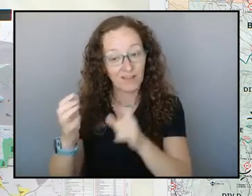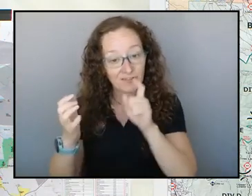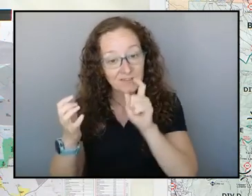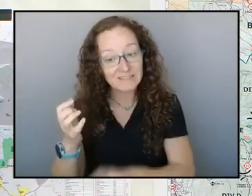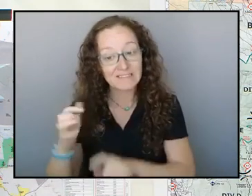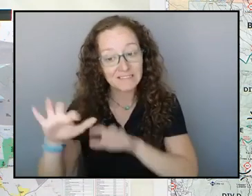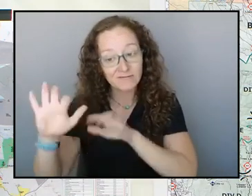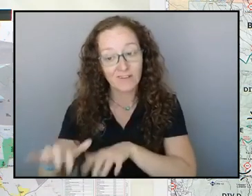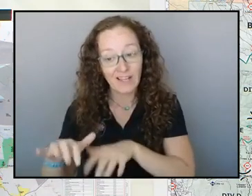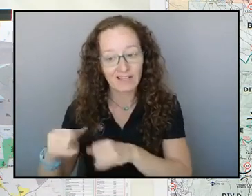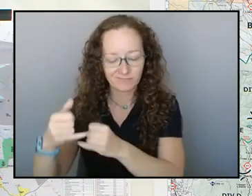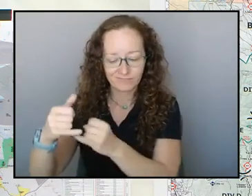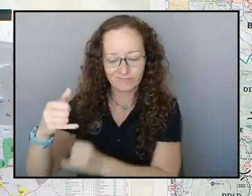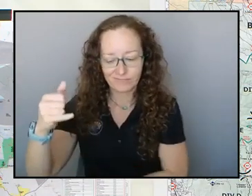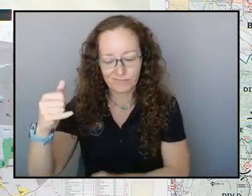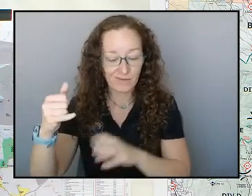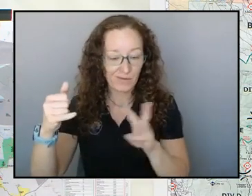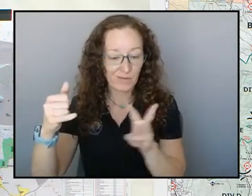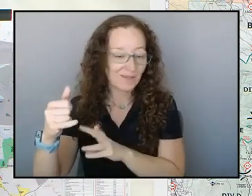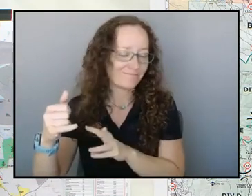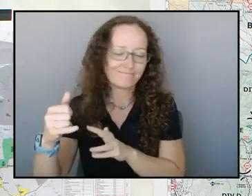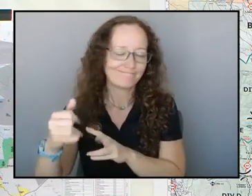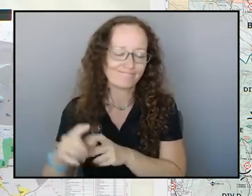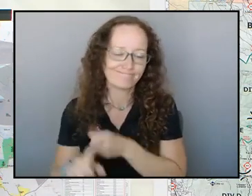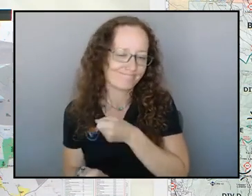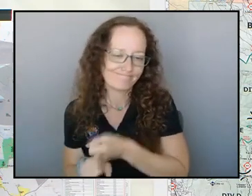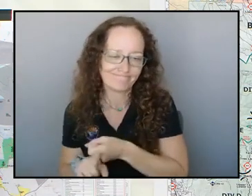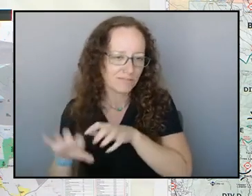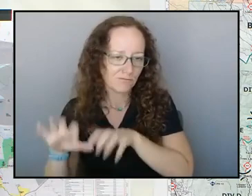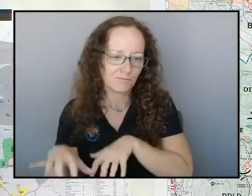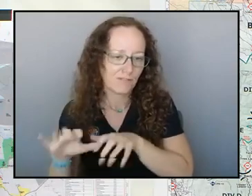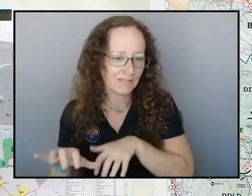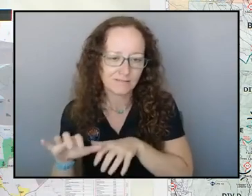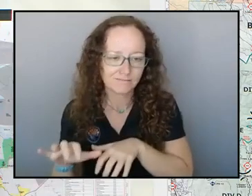perimeter here didn't see any at least not that we saw as far